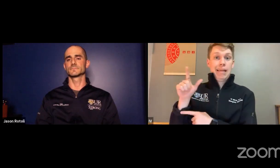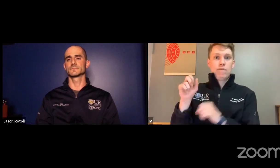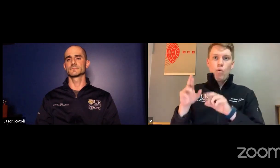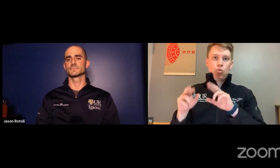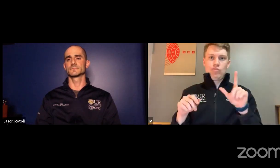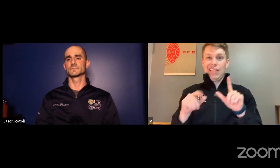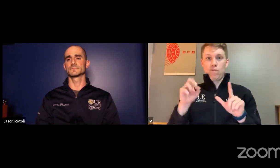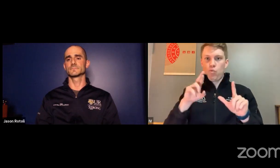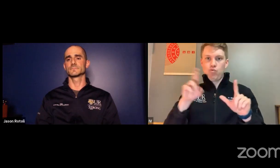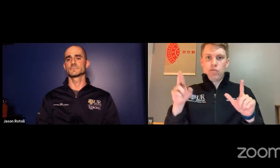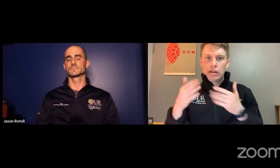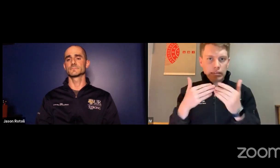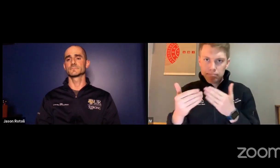of their body.